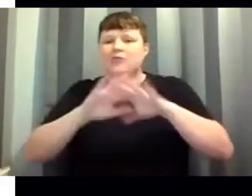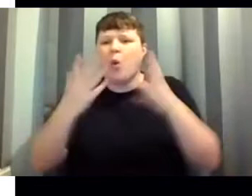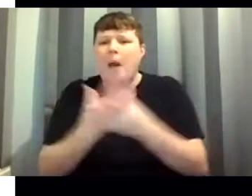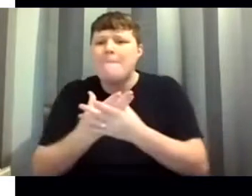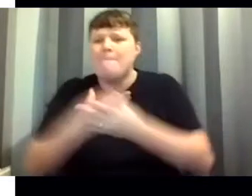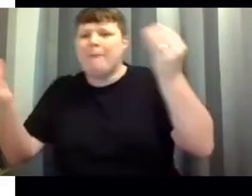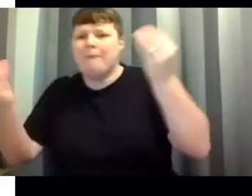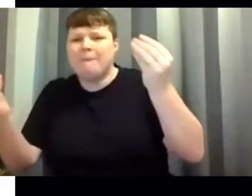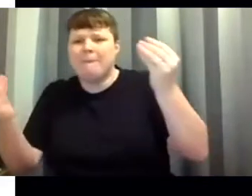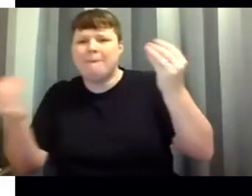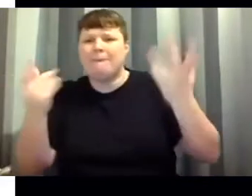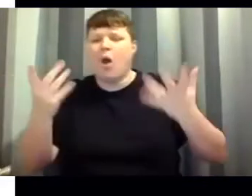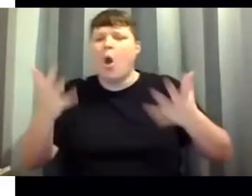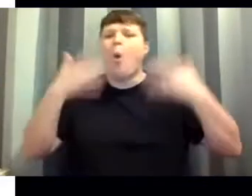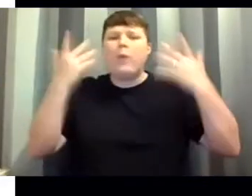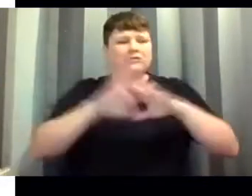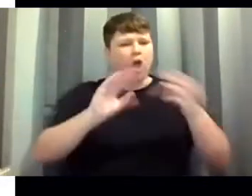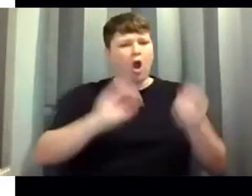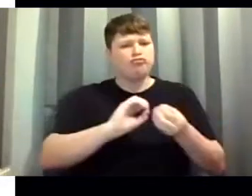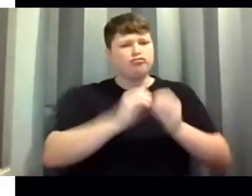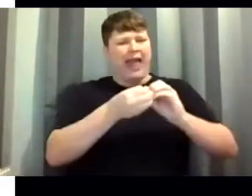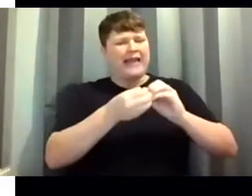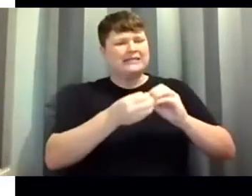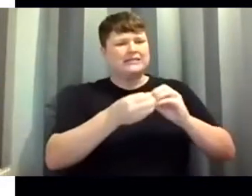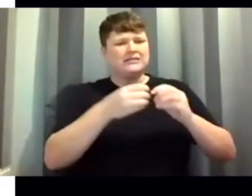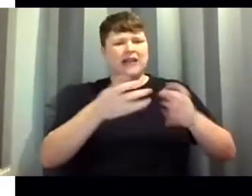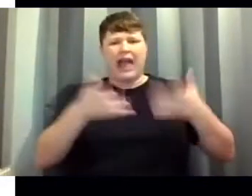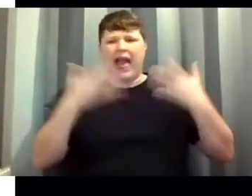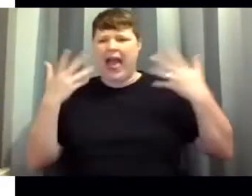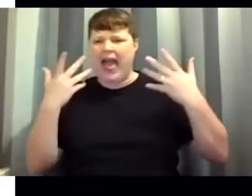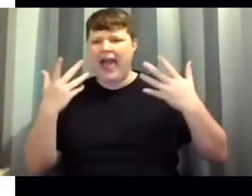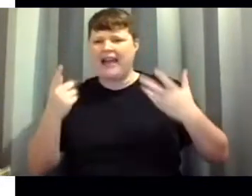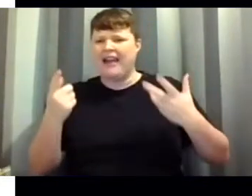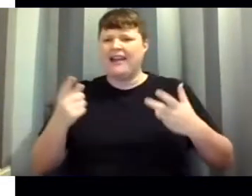by the wind blowing. It's very simple, but it means that air gets sucked around and pushed around.